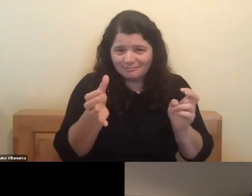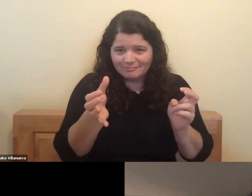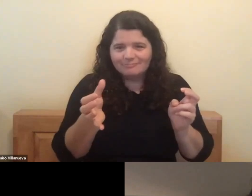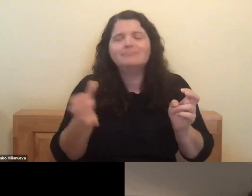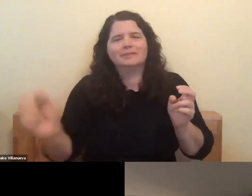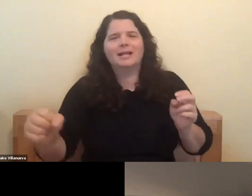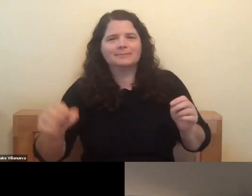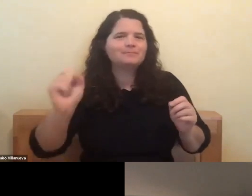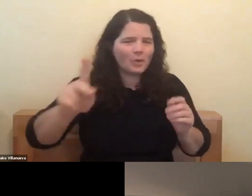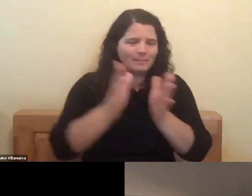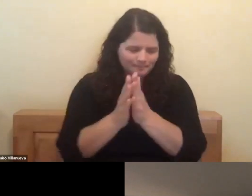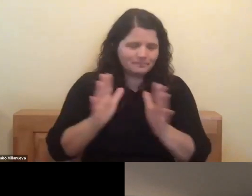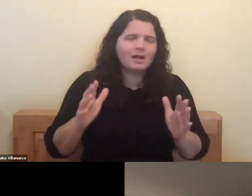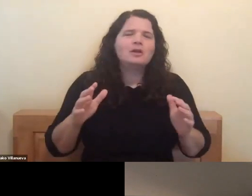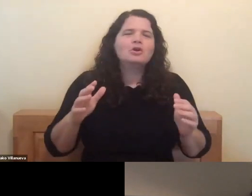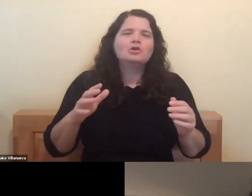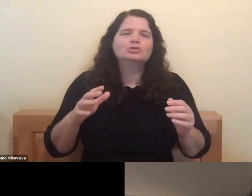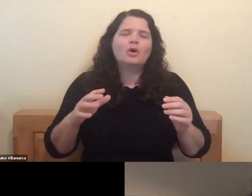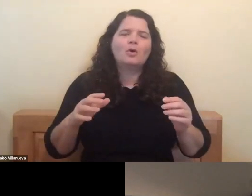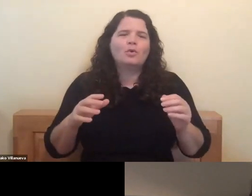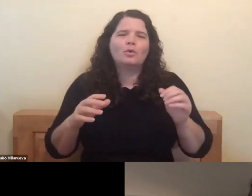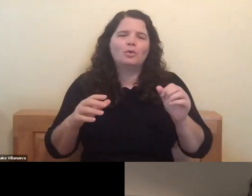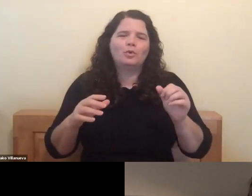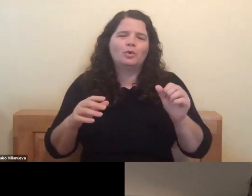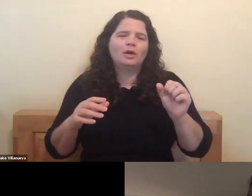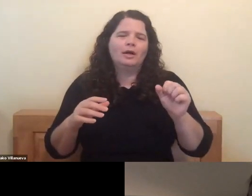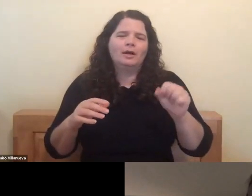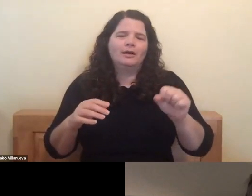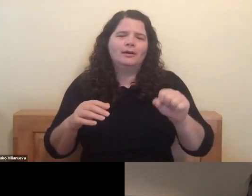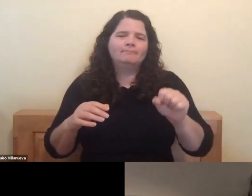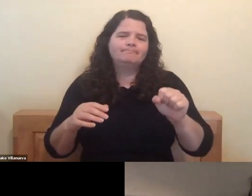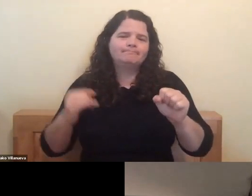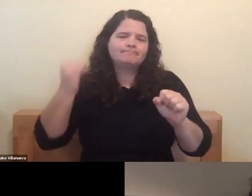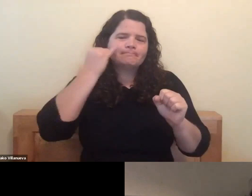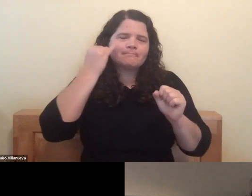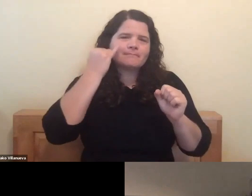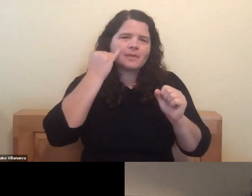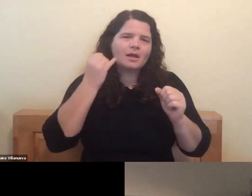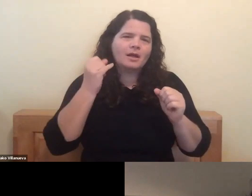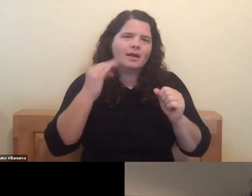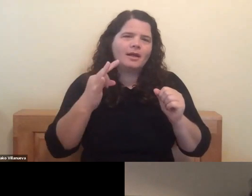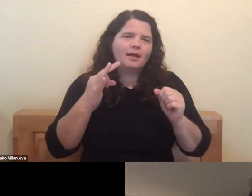yeah exactly so if you take let's say what was it again like languages if you